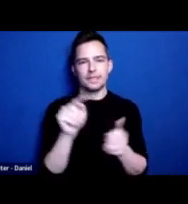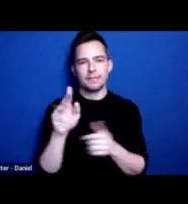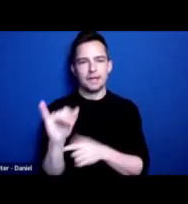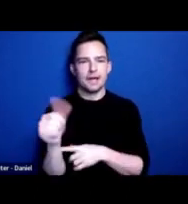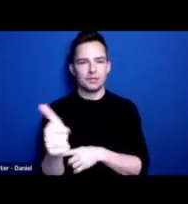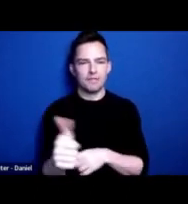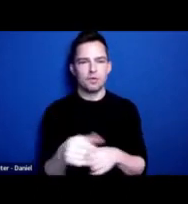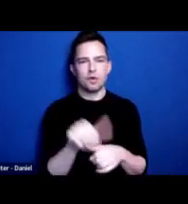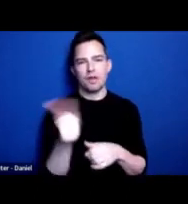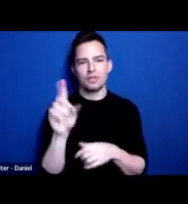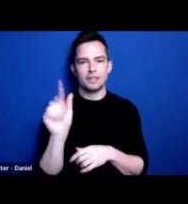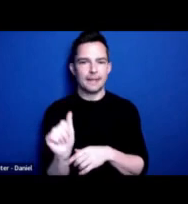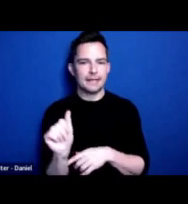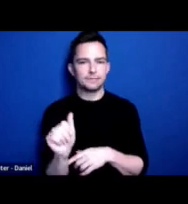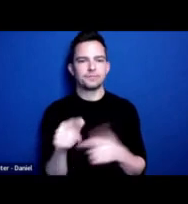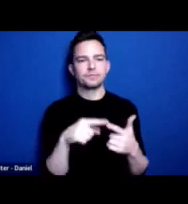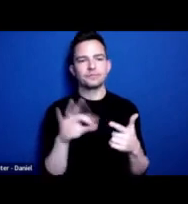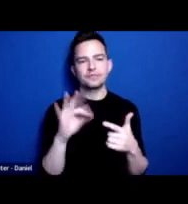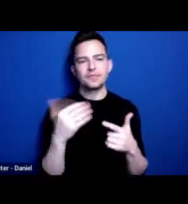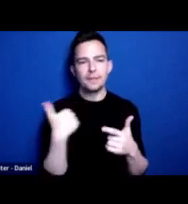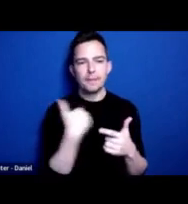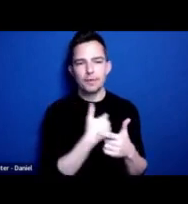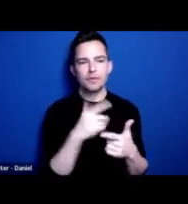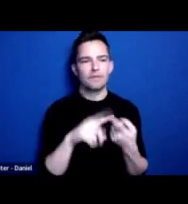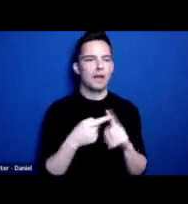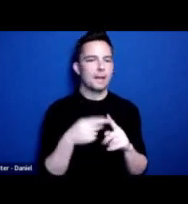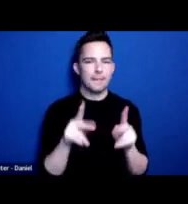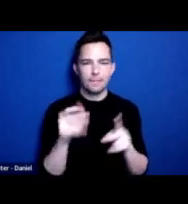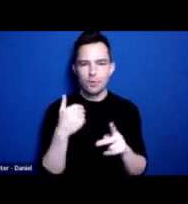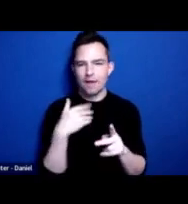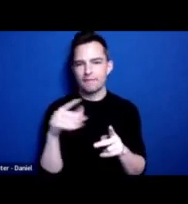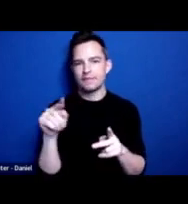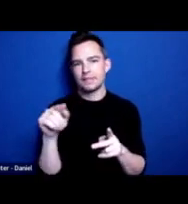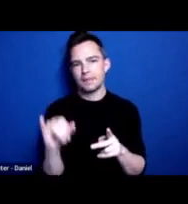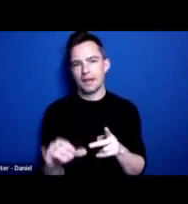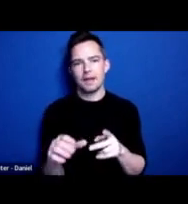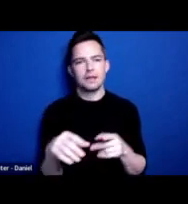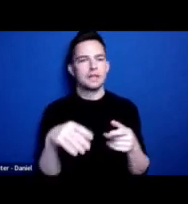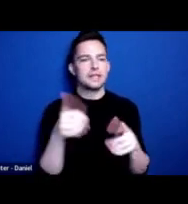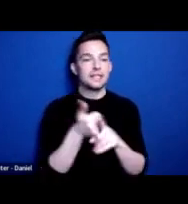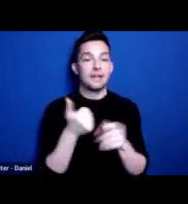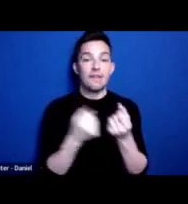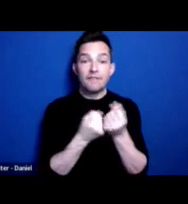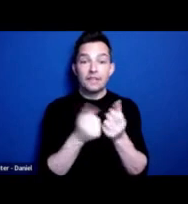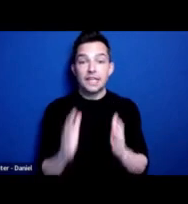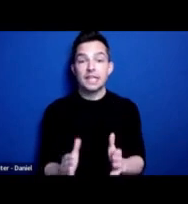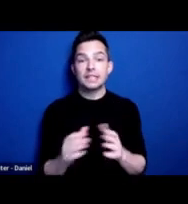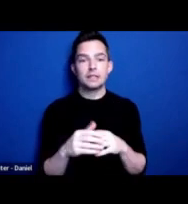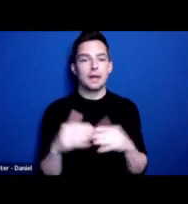disability, family member or friend of persons with a TBI. Self advocate a peer specialist